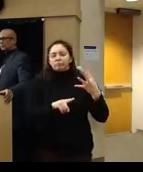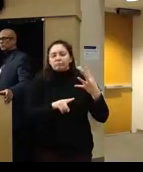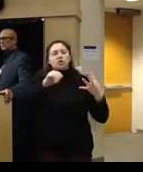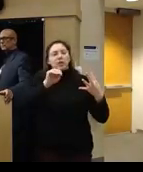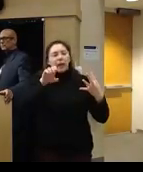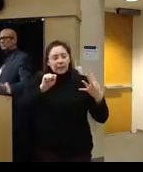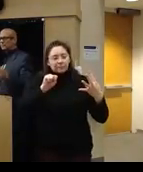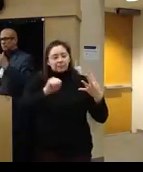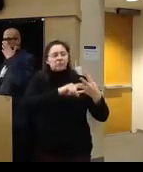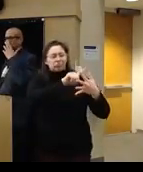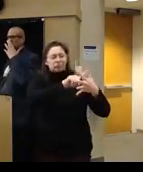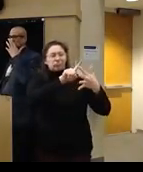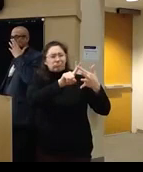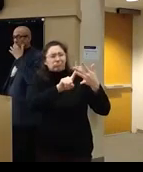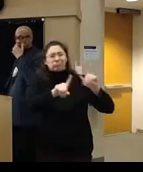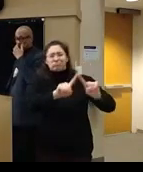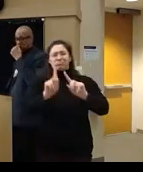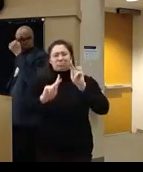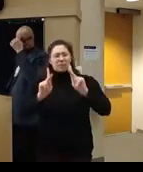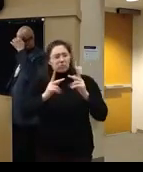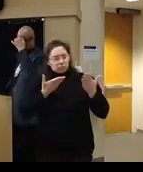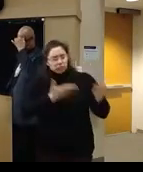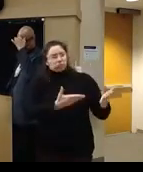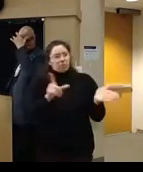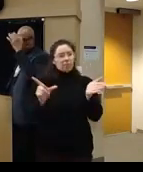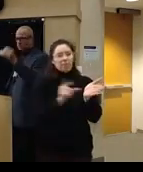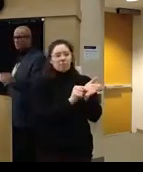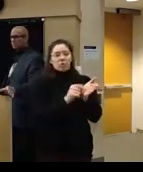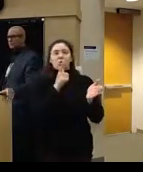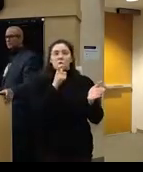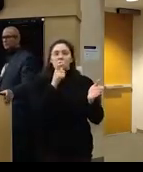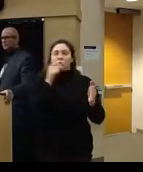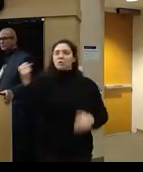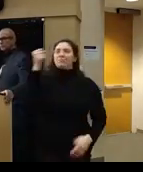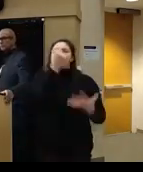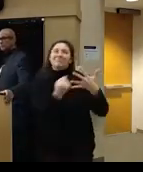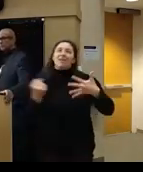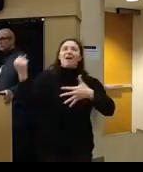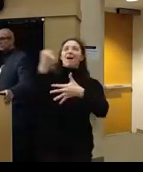mcken catel all of these people are folks who have been placed on a pedestal in the history of